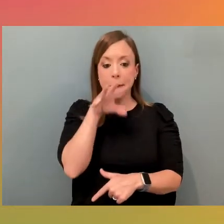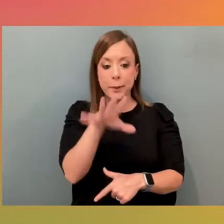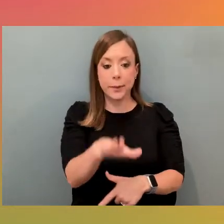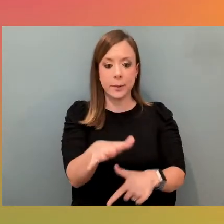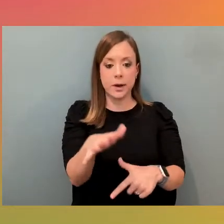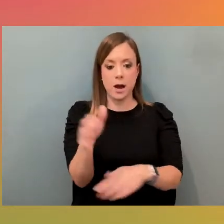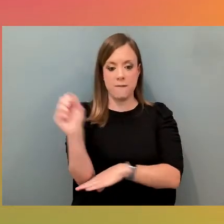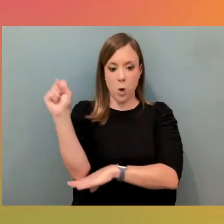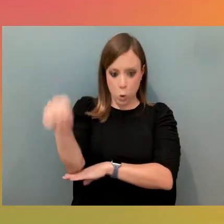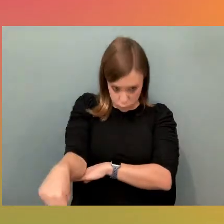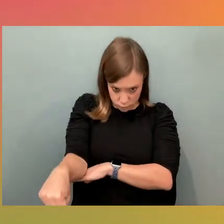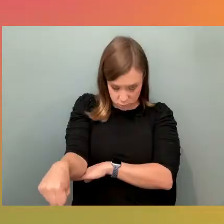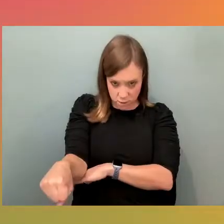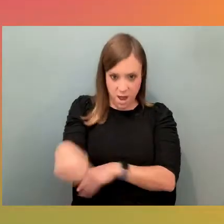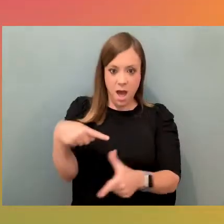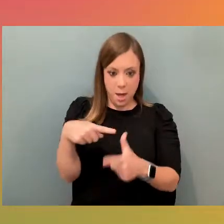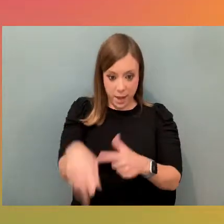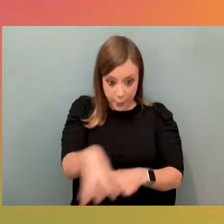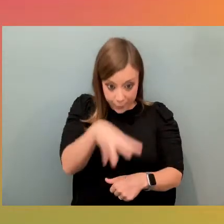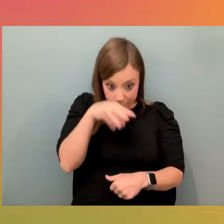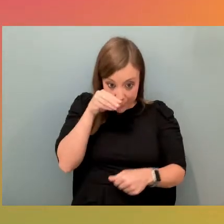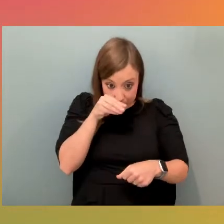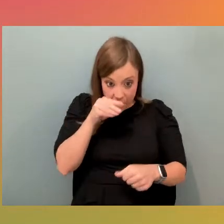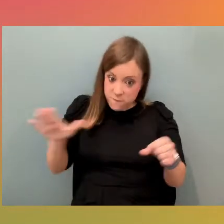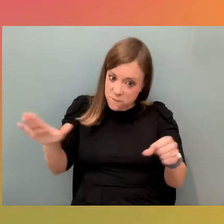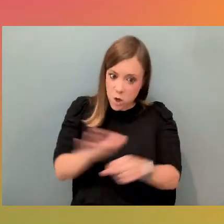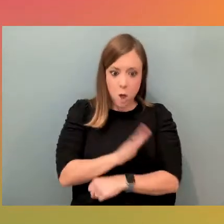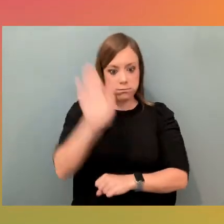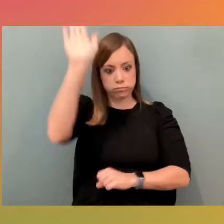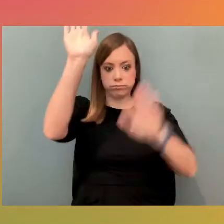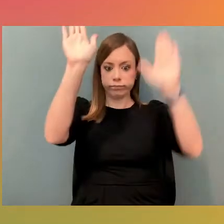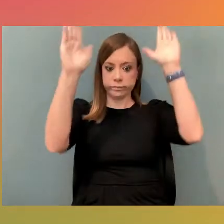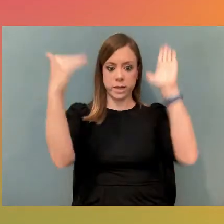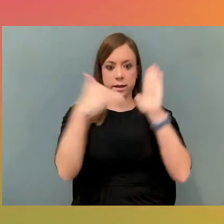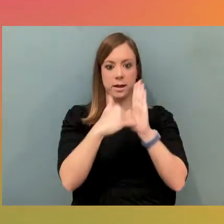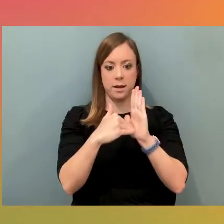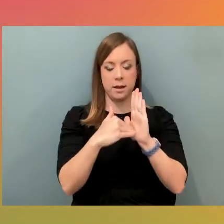EXHALE FORWARD FOLD. INHALE HALF LIFT.